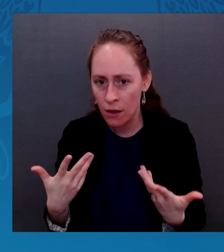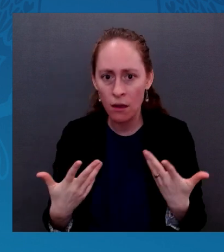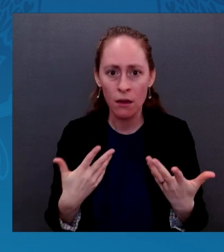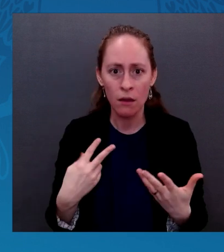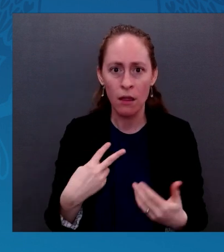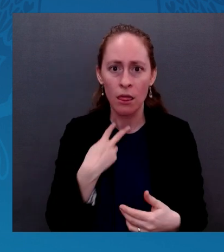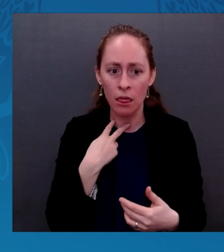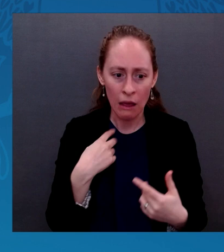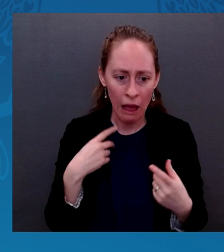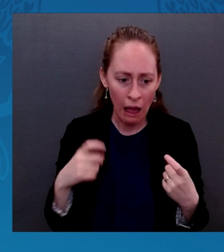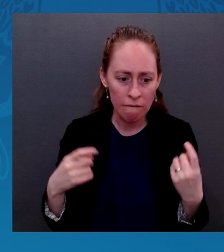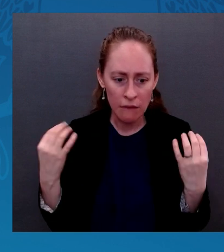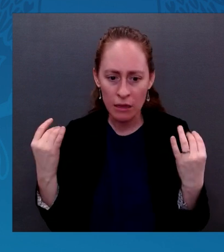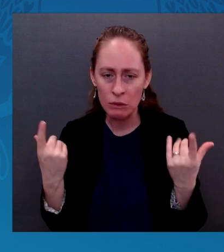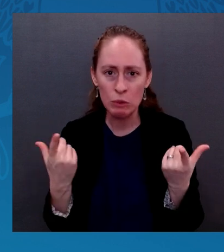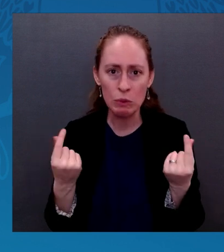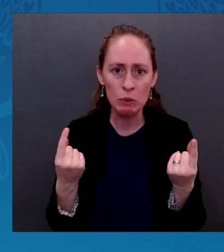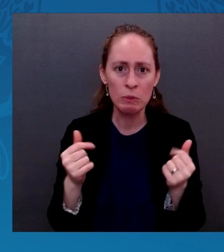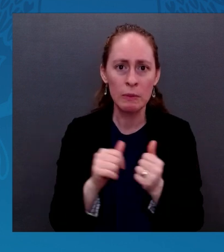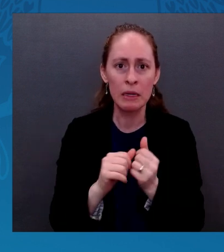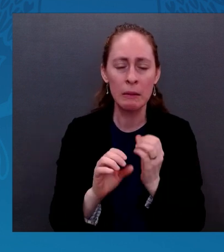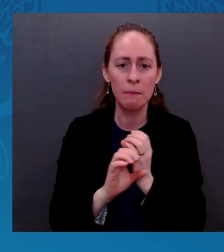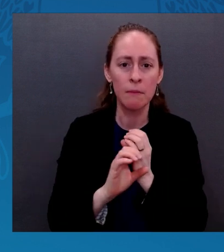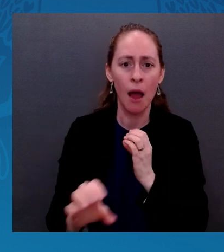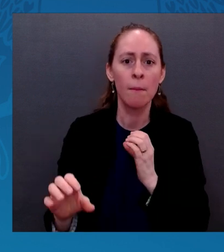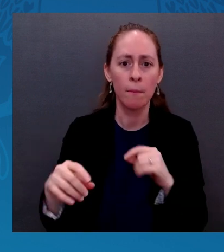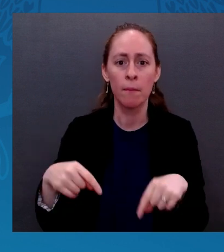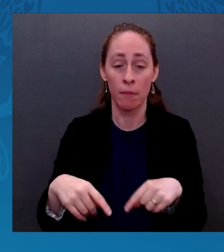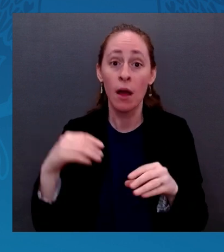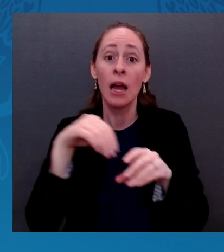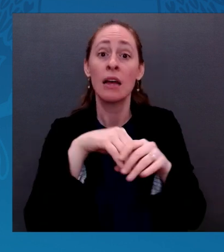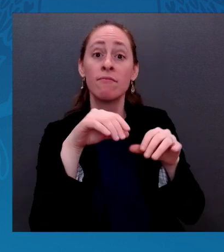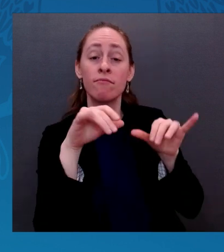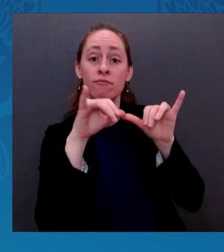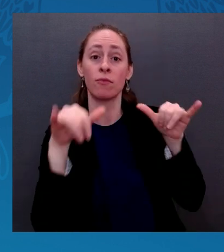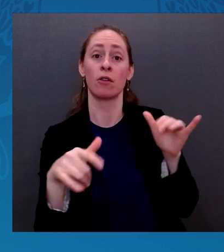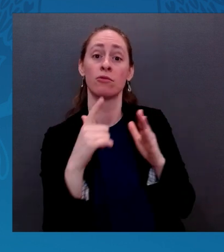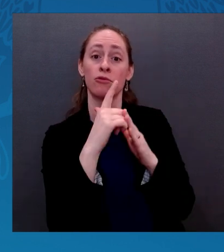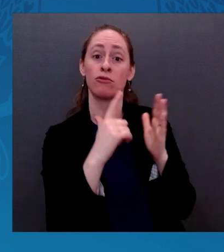is that because of the help of our congressional leaders who said that we got to give these federal dollars